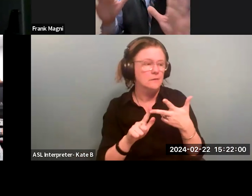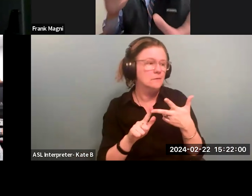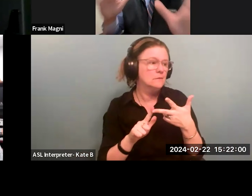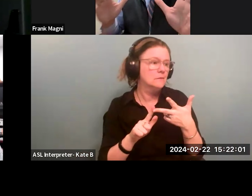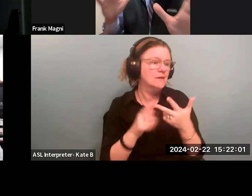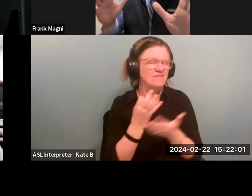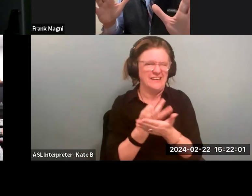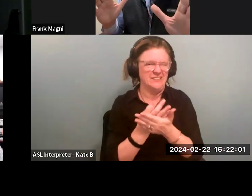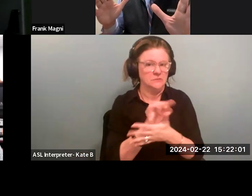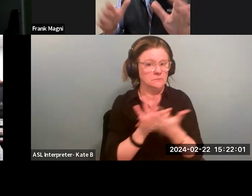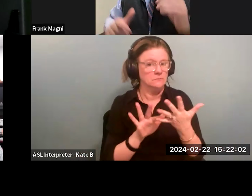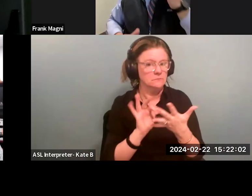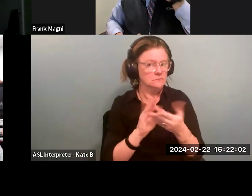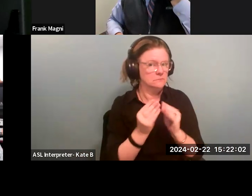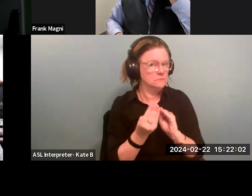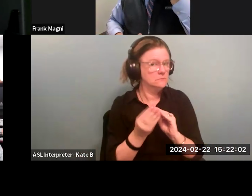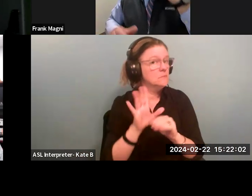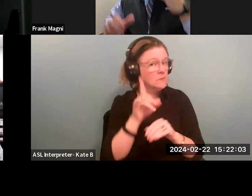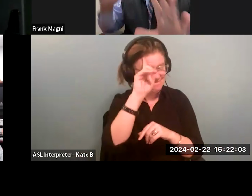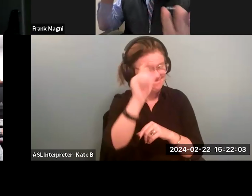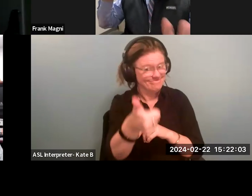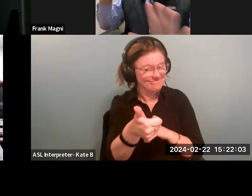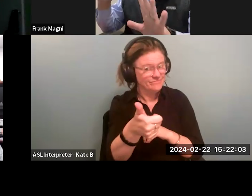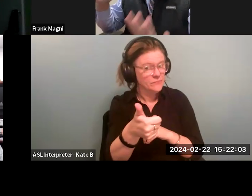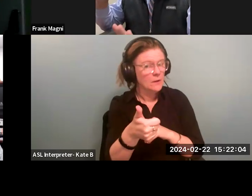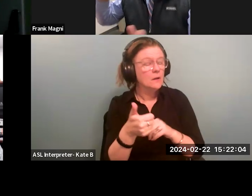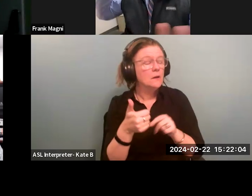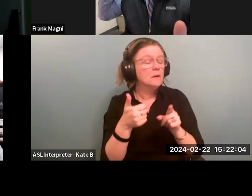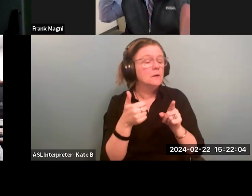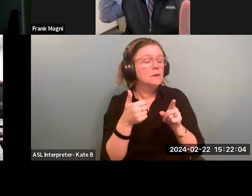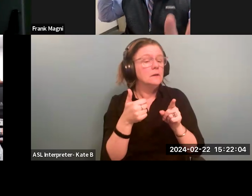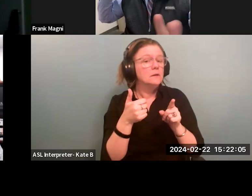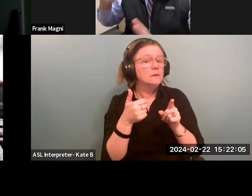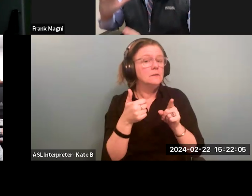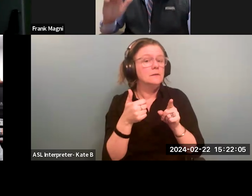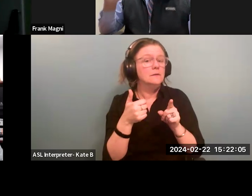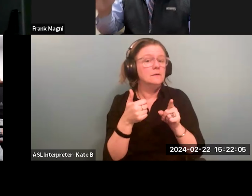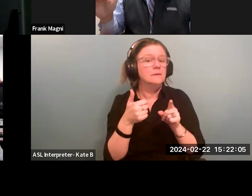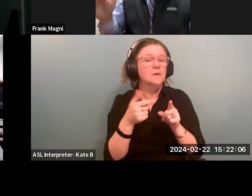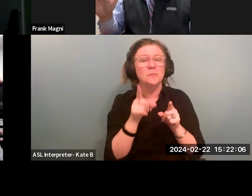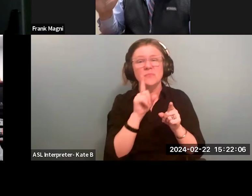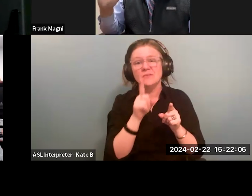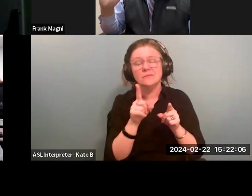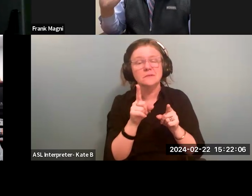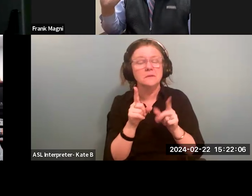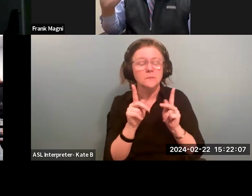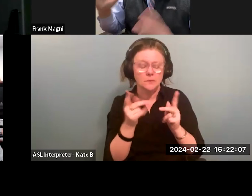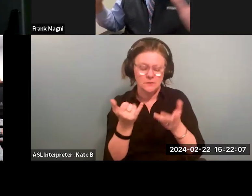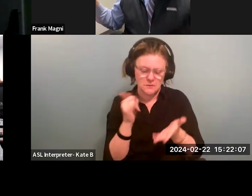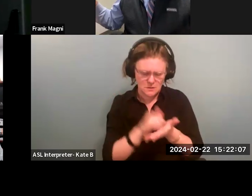So that's going to depend on you. But it happens so often when people get off the phone. They're like, wait a minute.